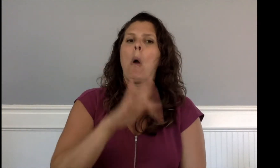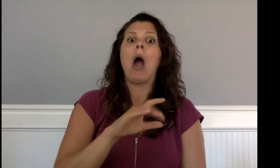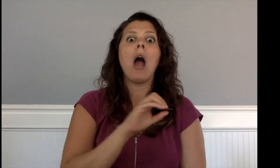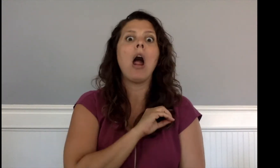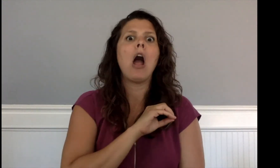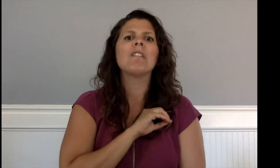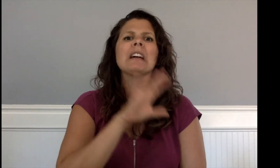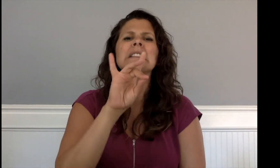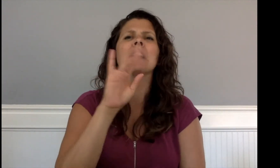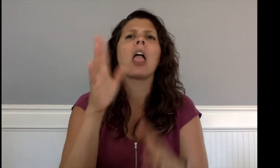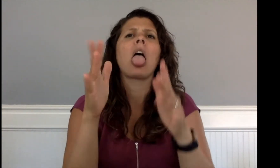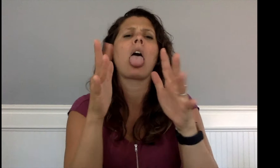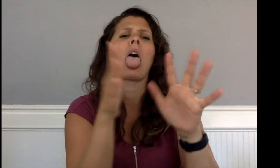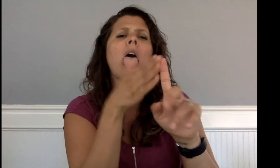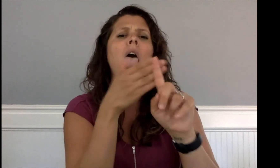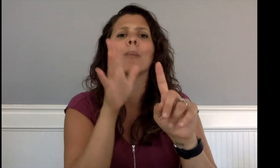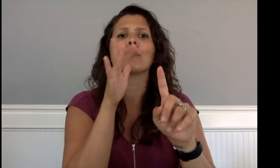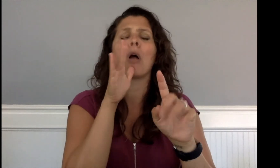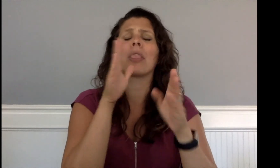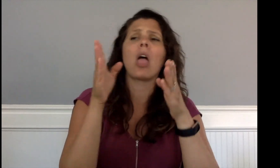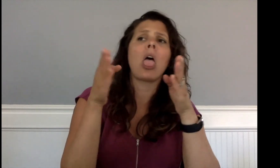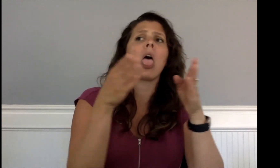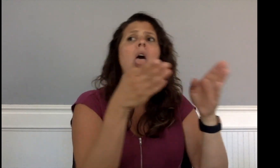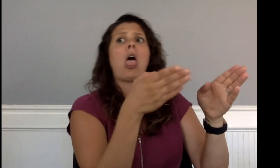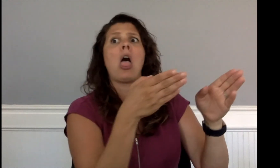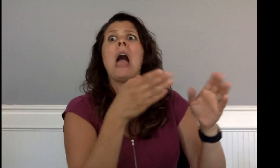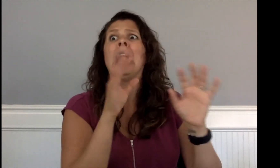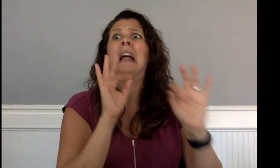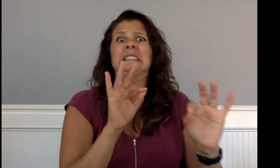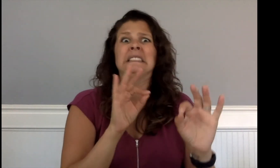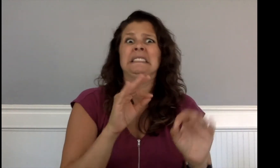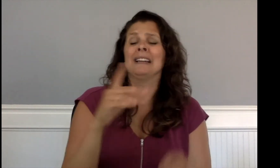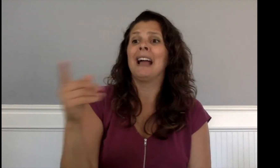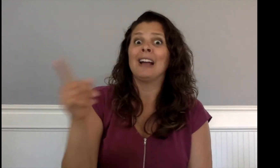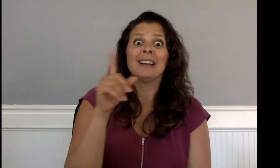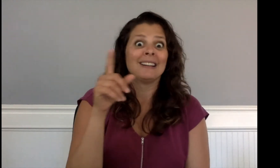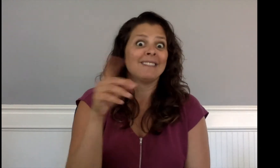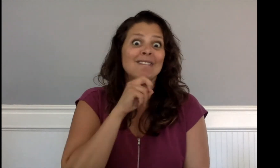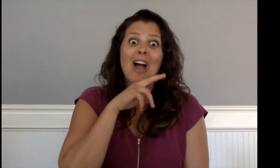But Oliver did distract Mom long enough for